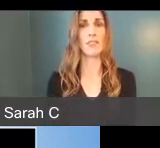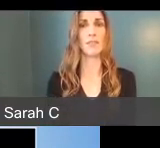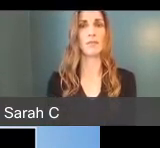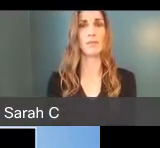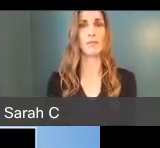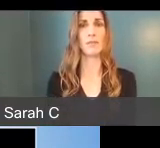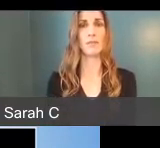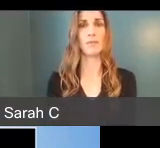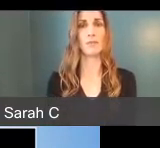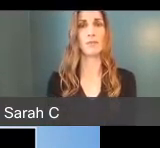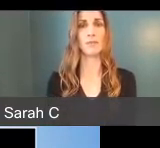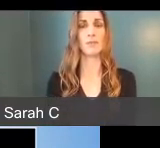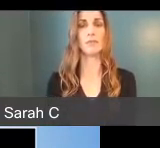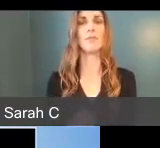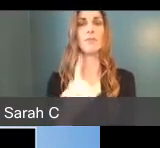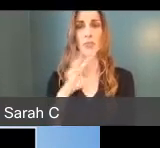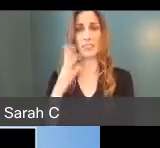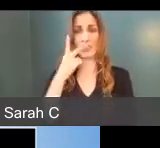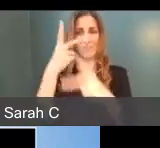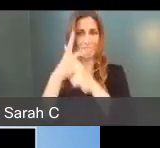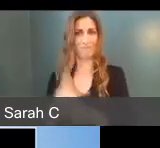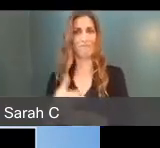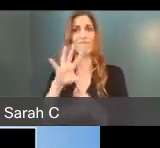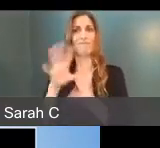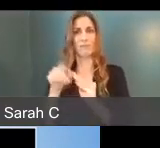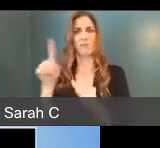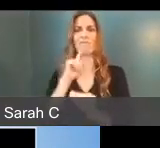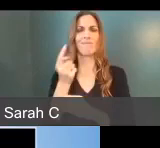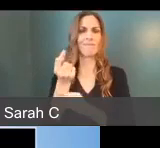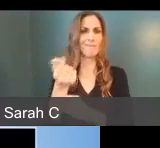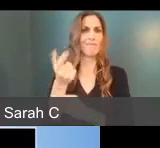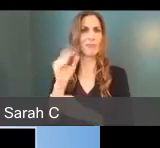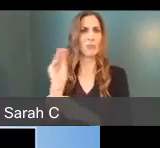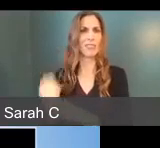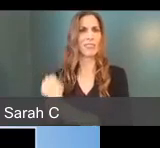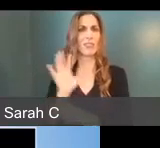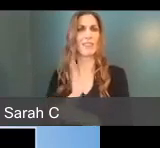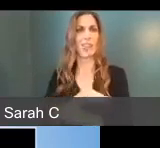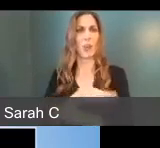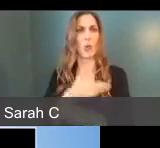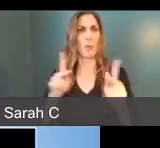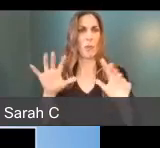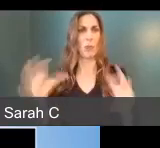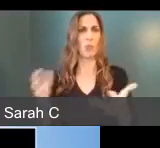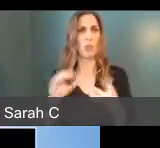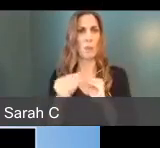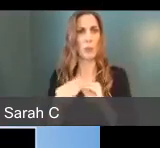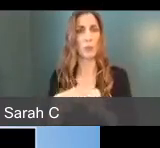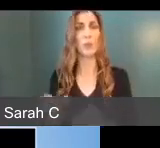very tiny fraction of our population. So we will continue to update this chart just to give you a